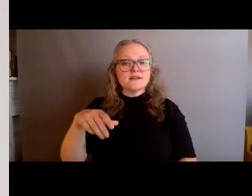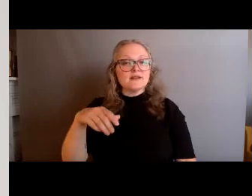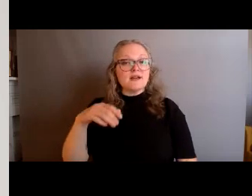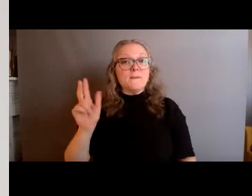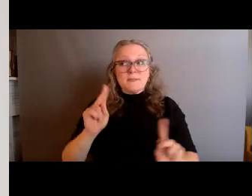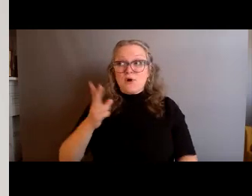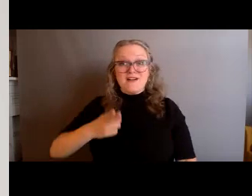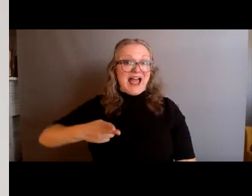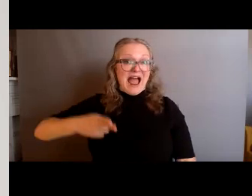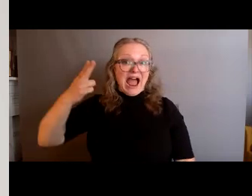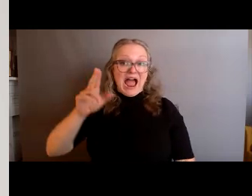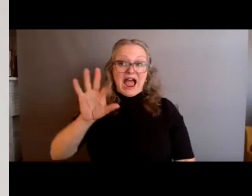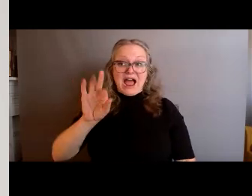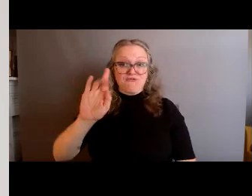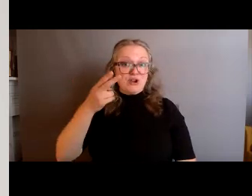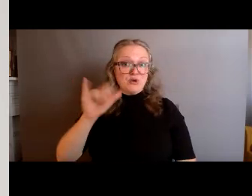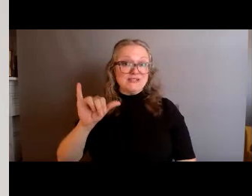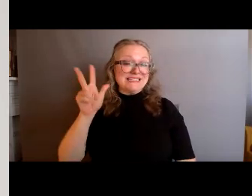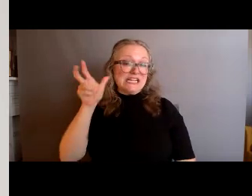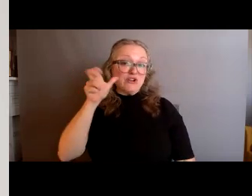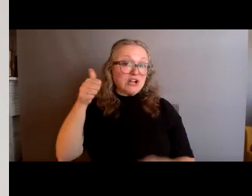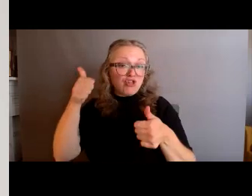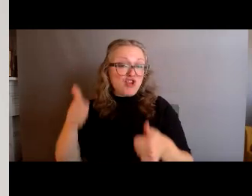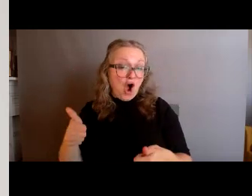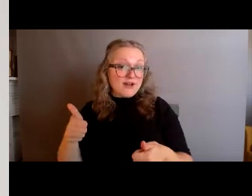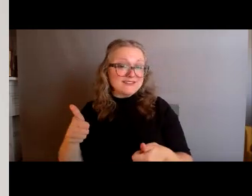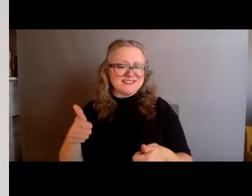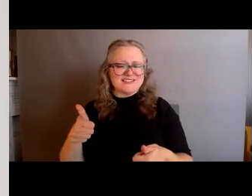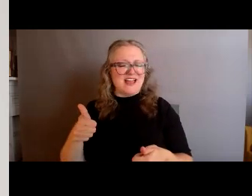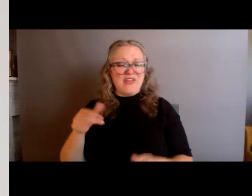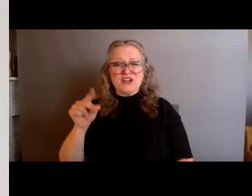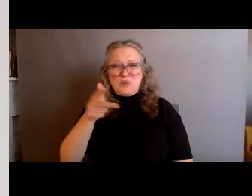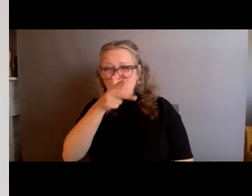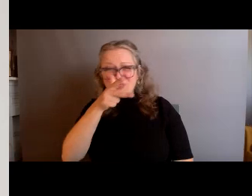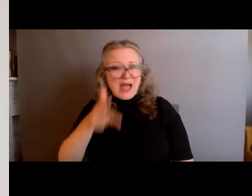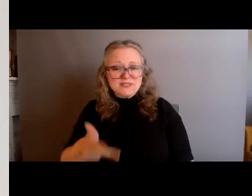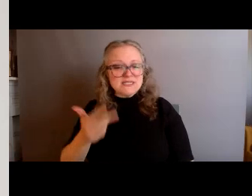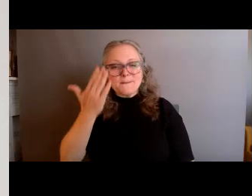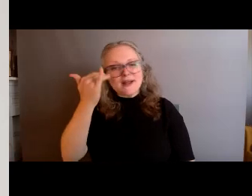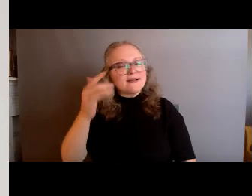hearing loss do poorly? It's because they can't understand consonants.